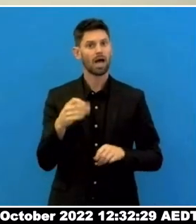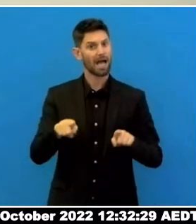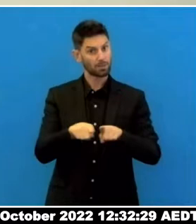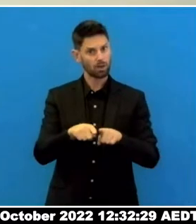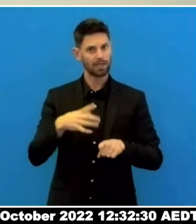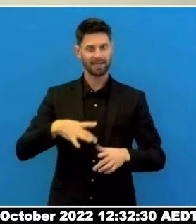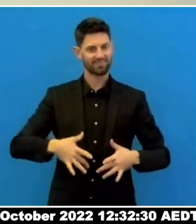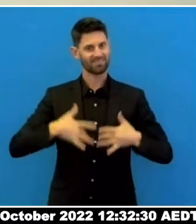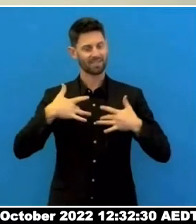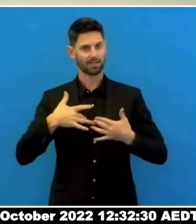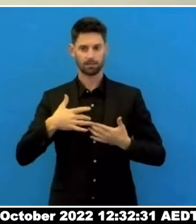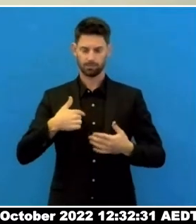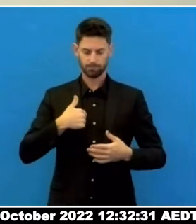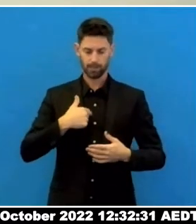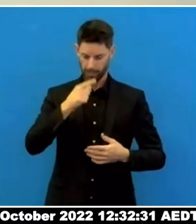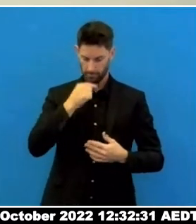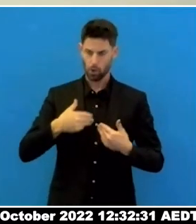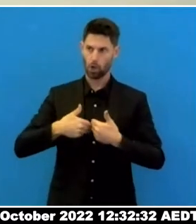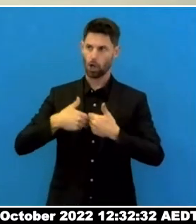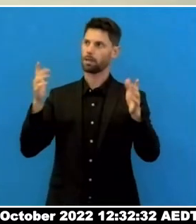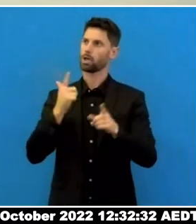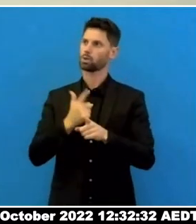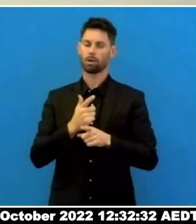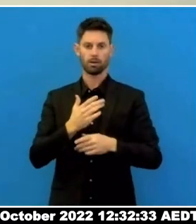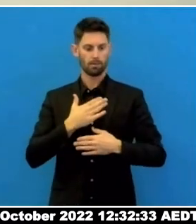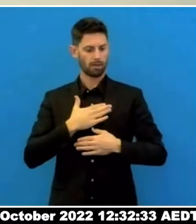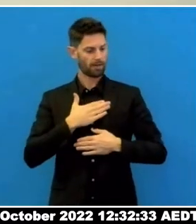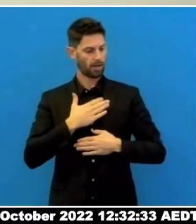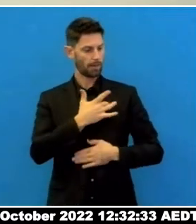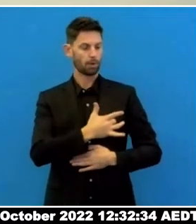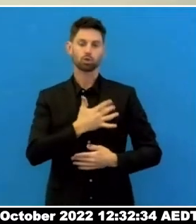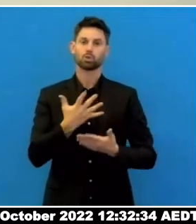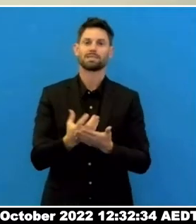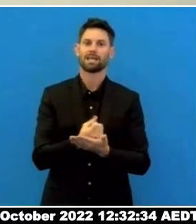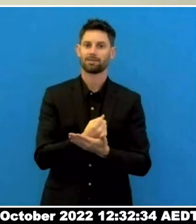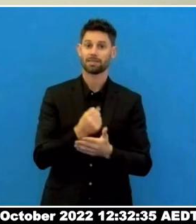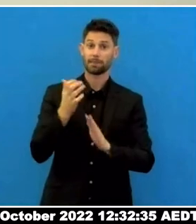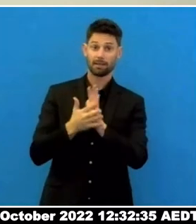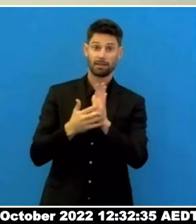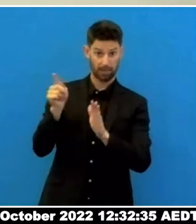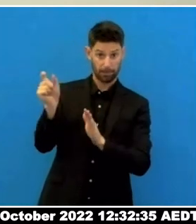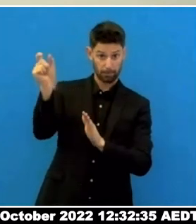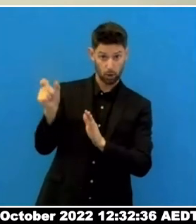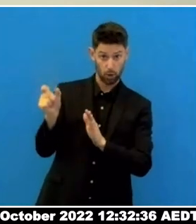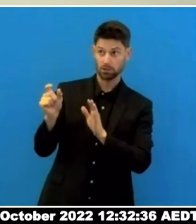like, someone really gets to understand whether the person who is supposedly listening to them and assisting them can really handle